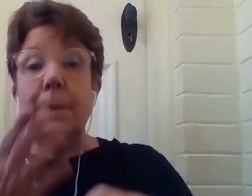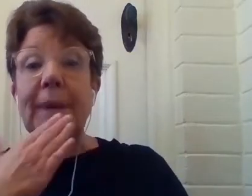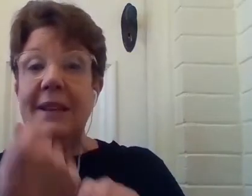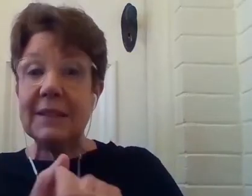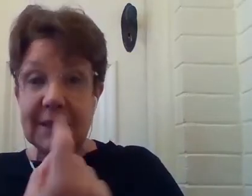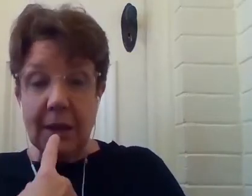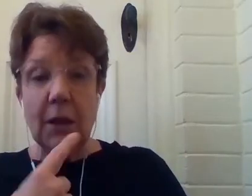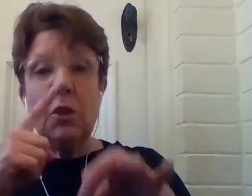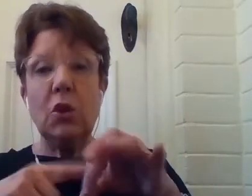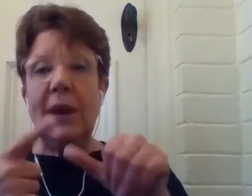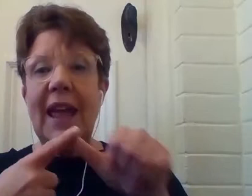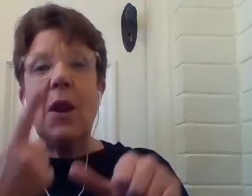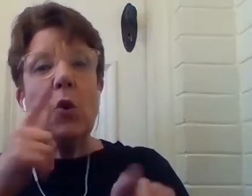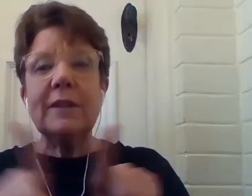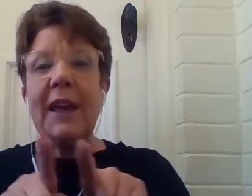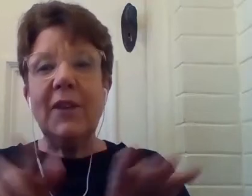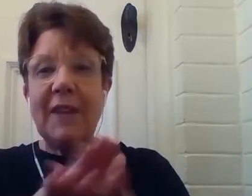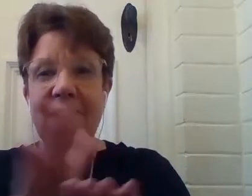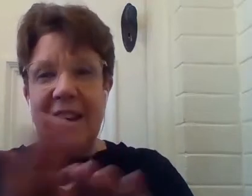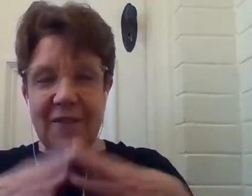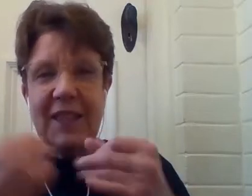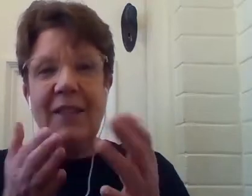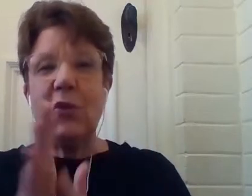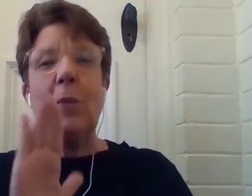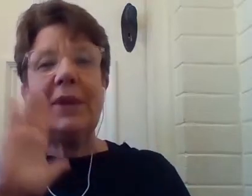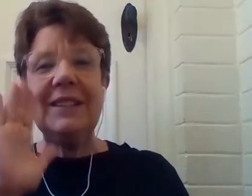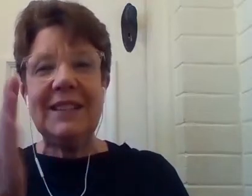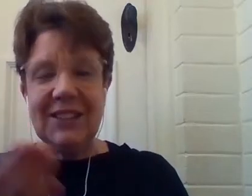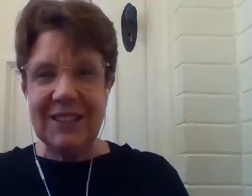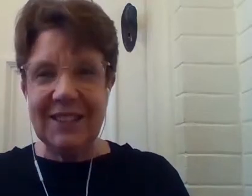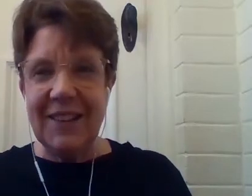It seems like you've answered everyone's question throughout your presentation. >> MONICA DAVIDSON: How that possible! >> FRANCES: